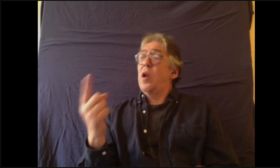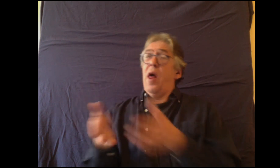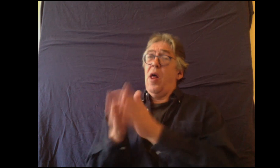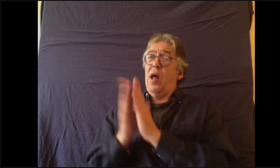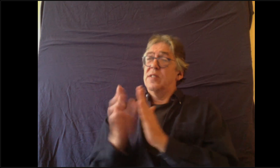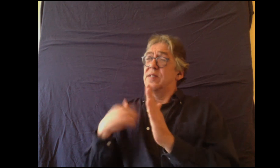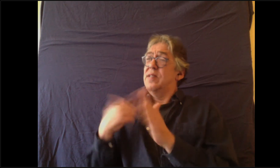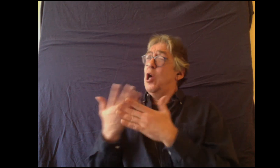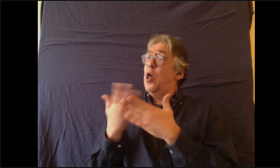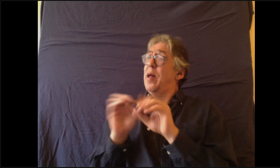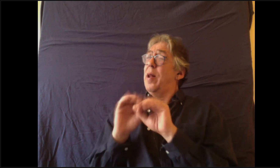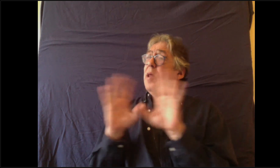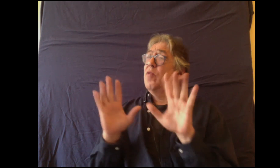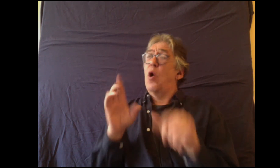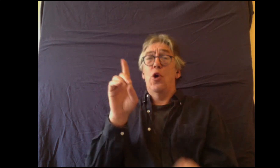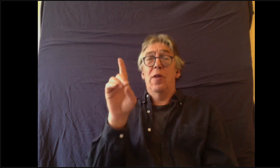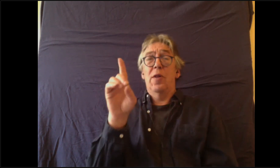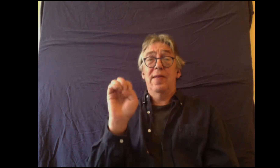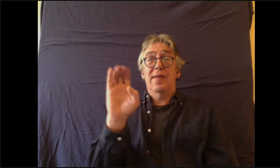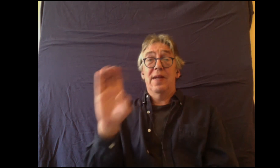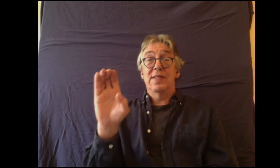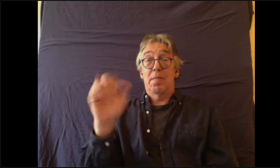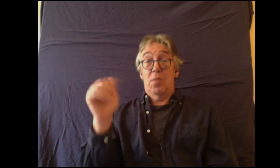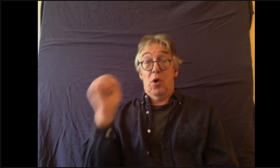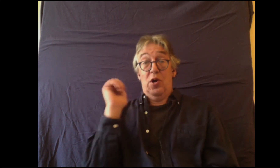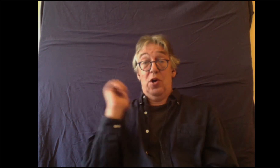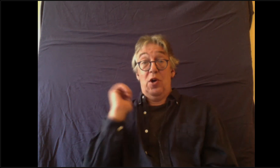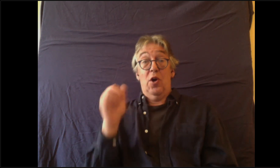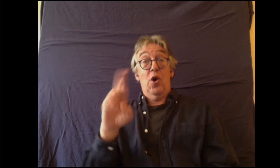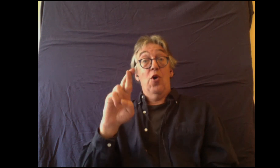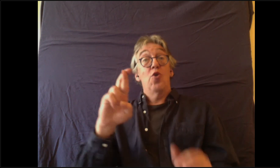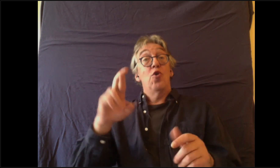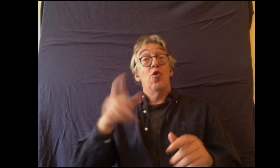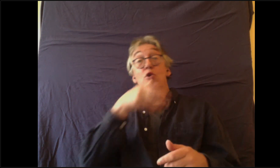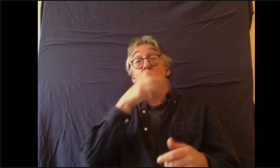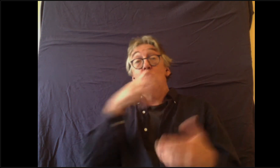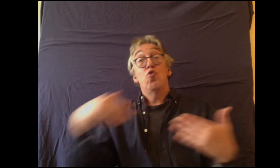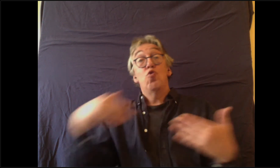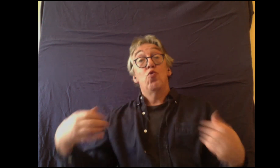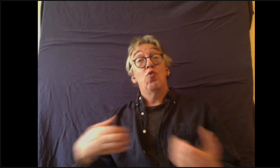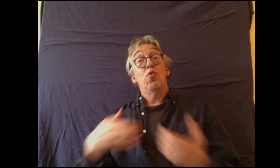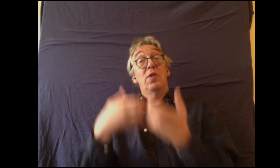In December when we organized a reception, it was to launch